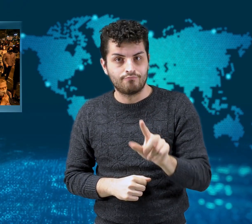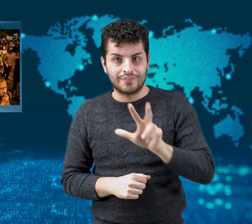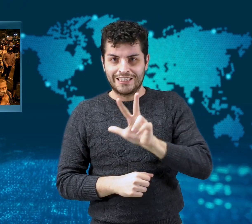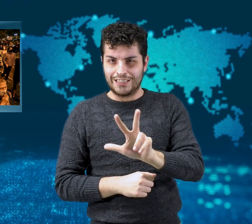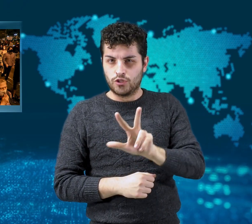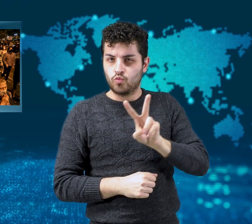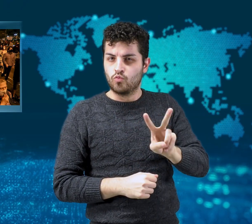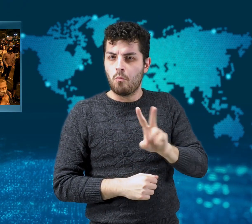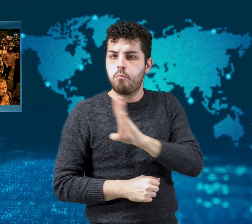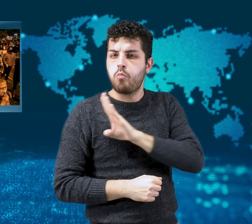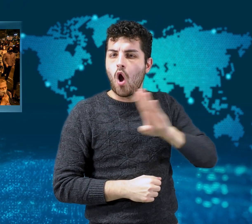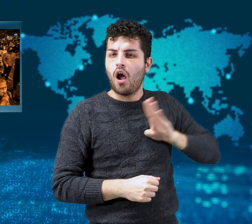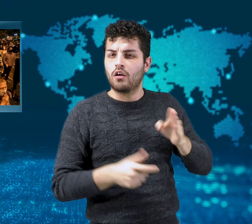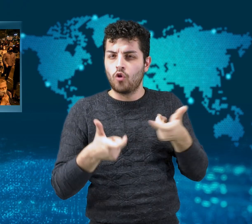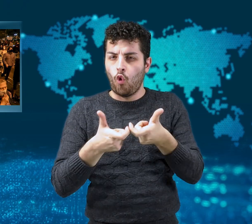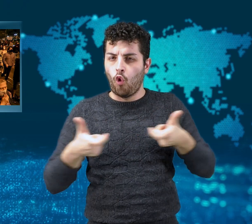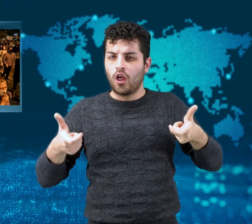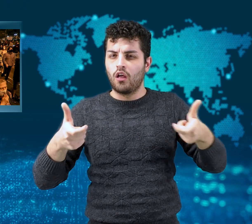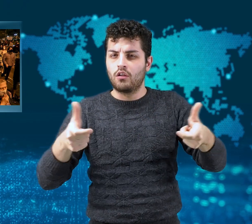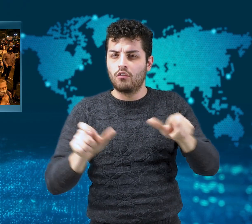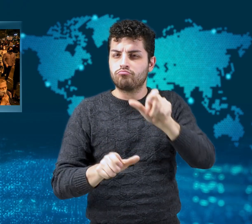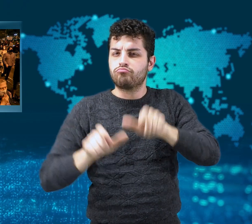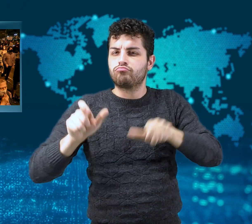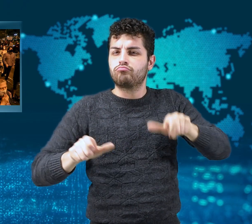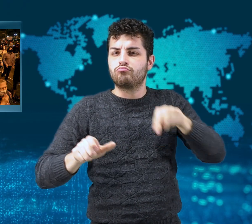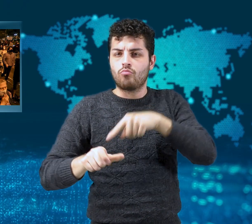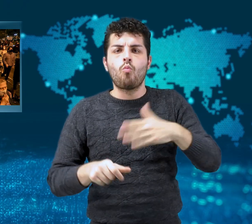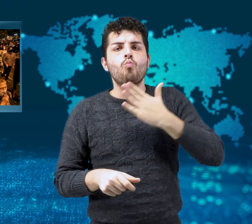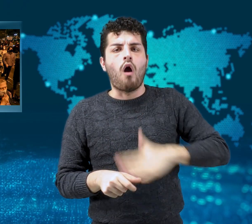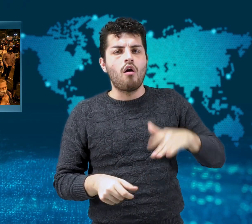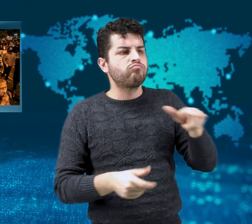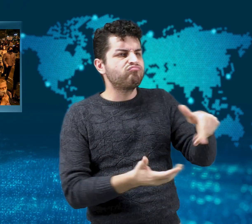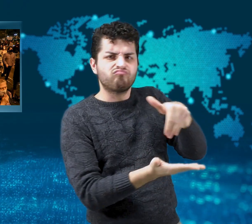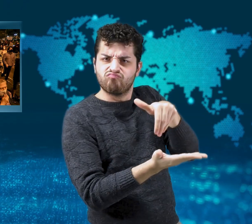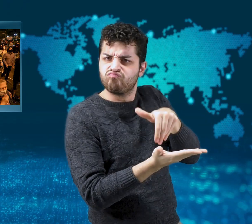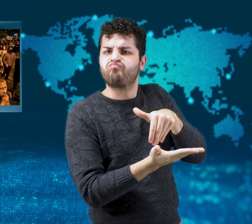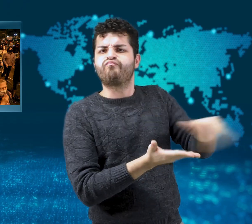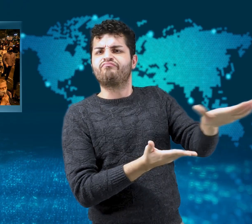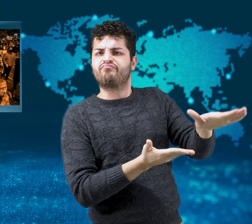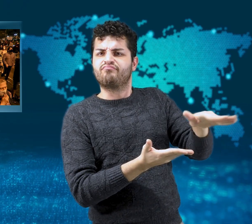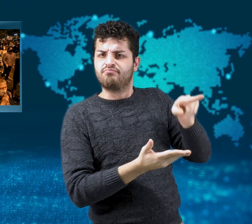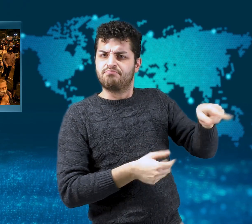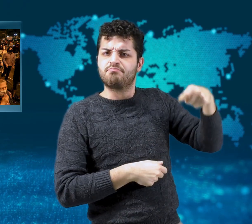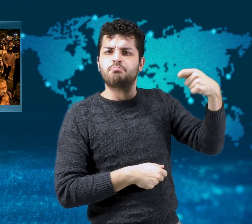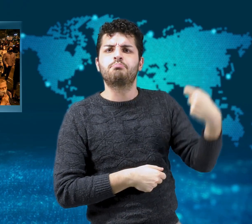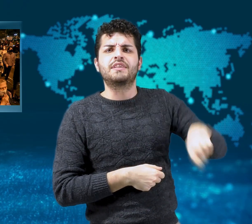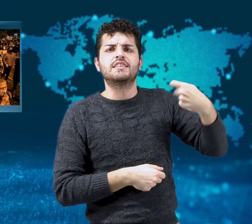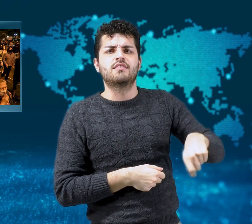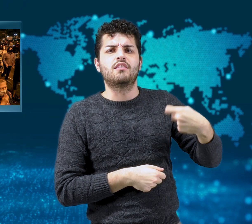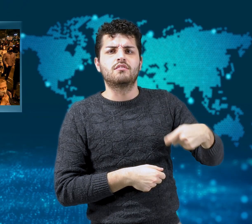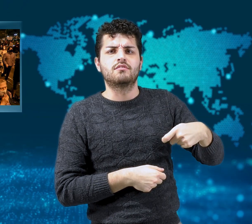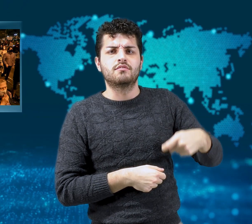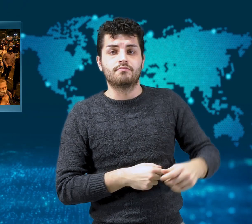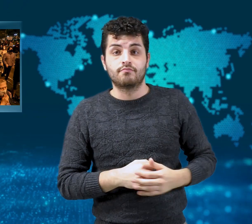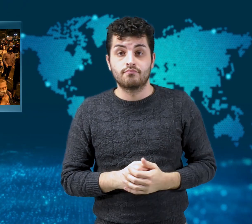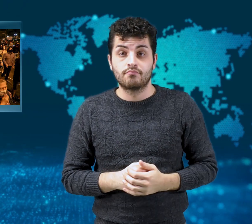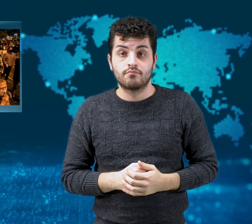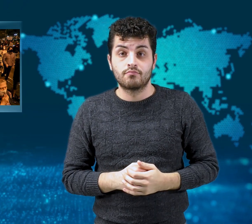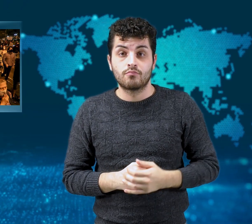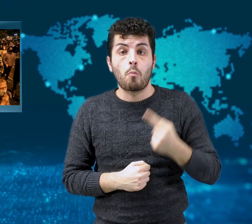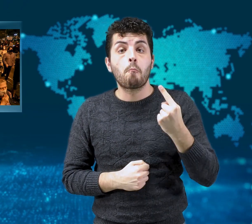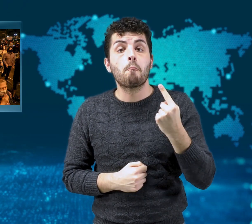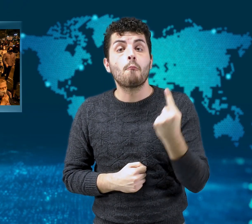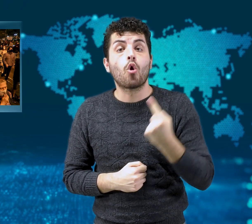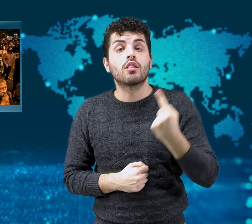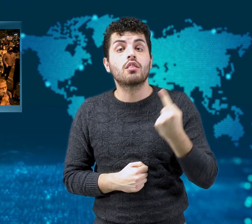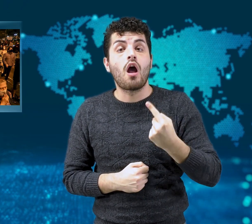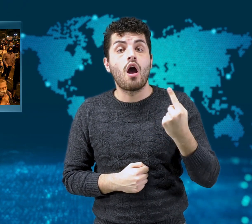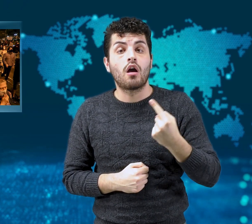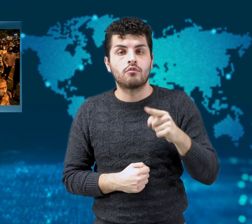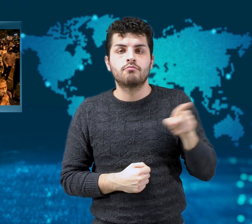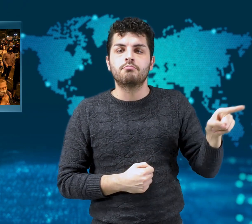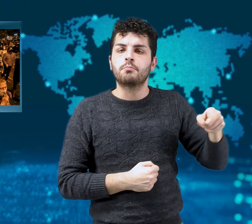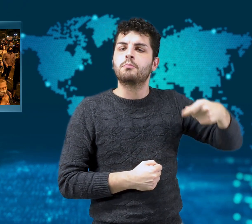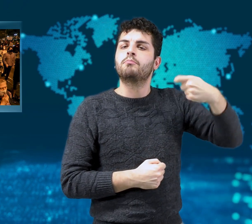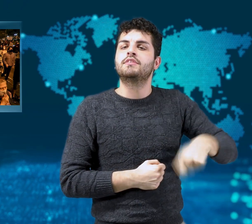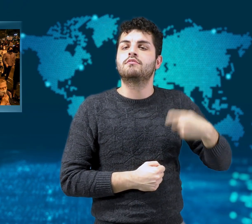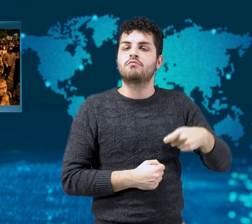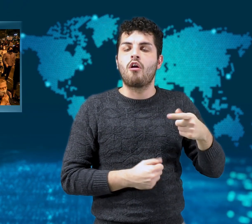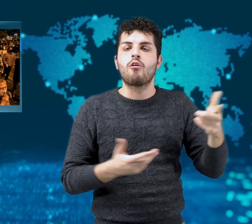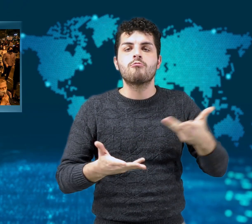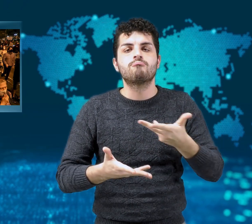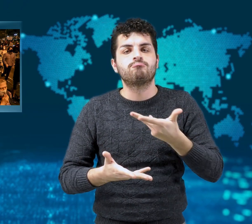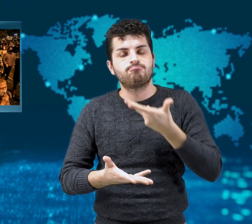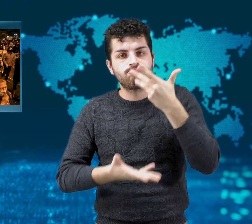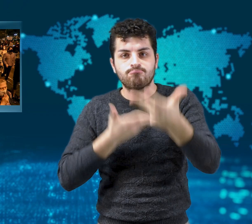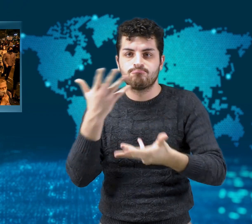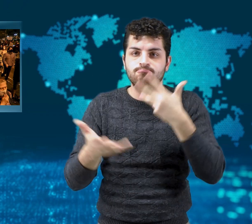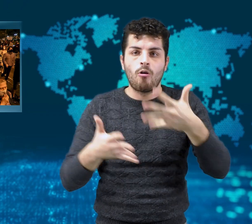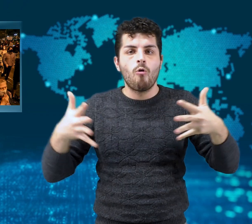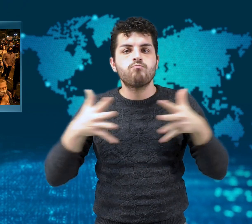On Monday, he gave a speech agreeing to leave the presidential palace.